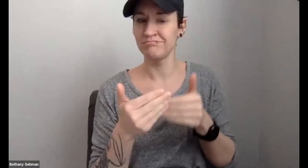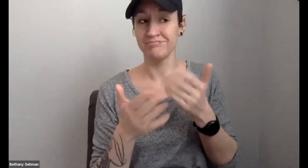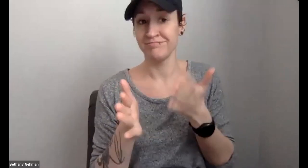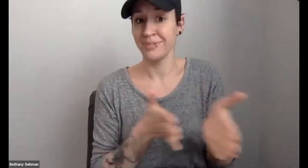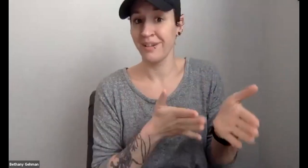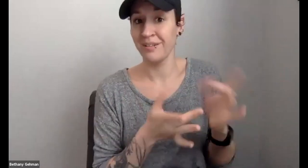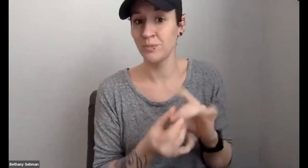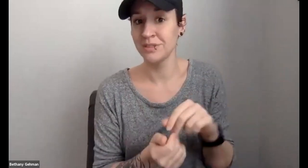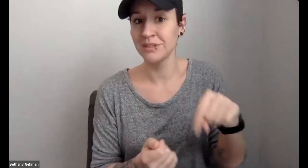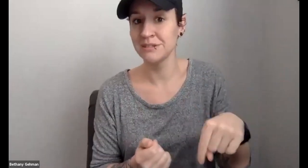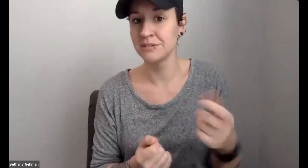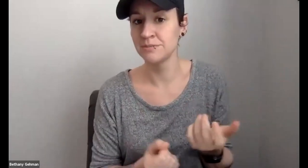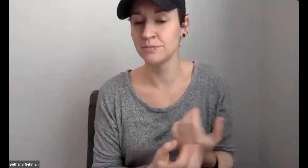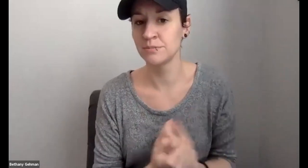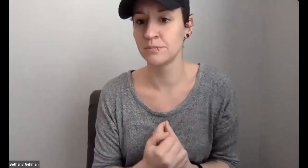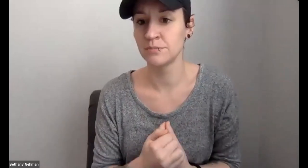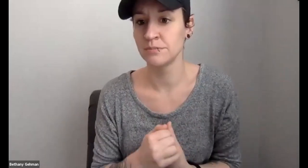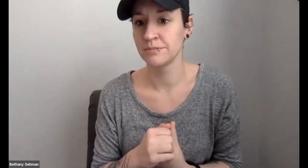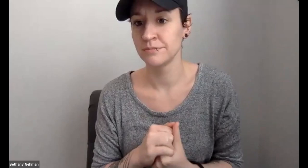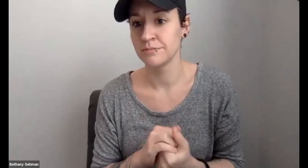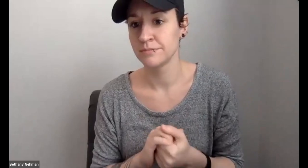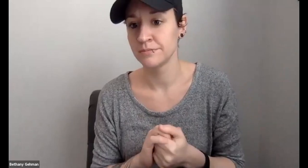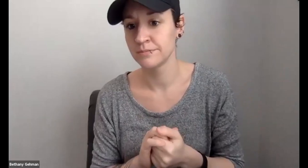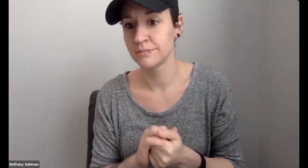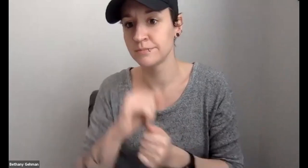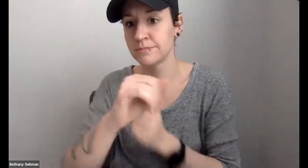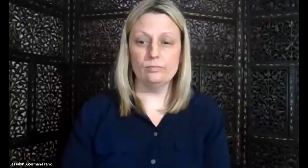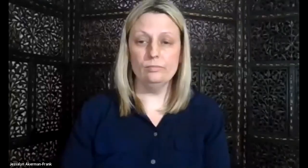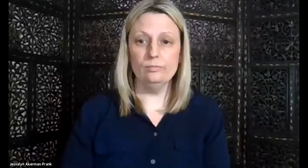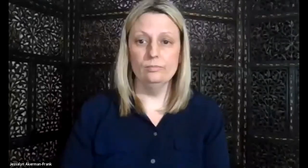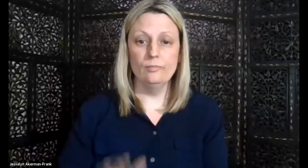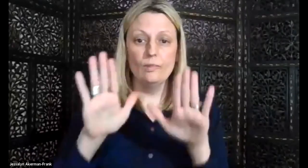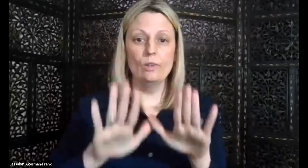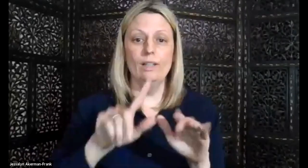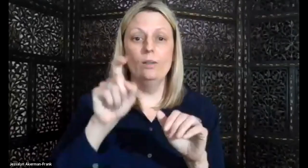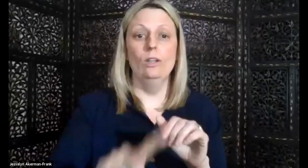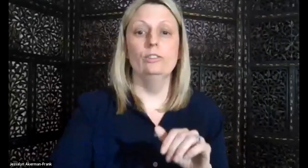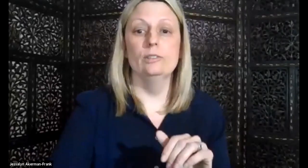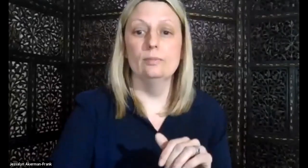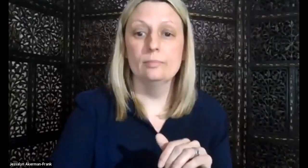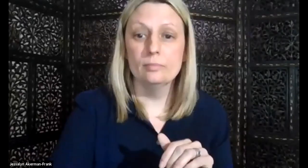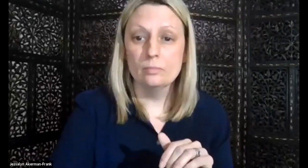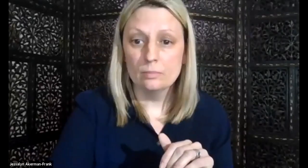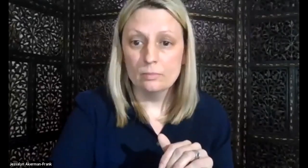time, the same deadline. I know that a lot of people are experiencing their concern with opening mail and